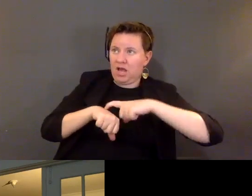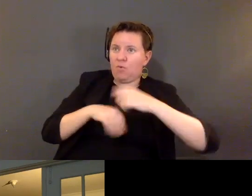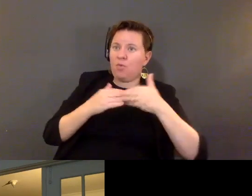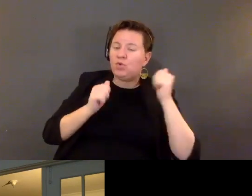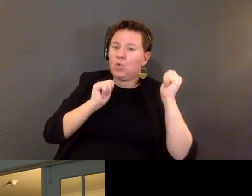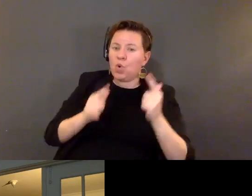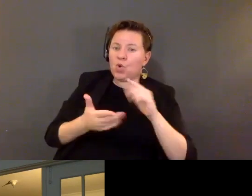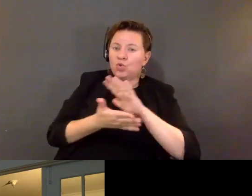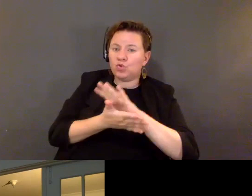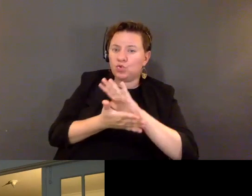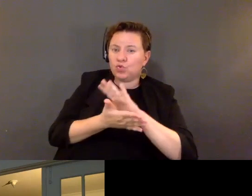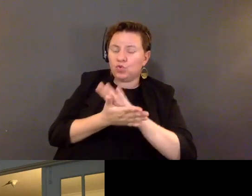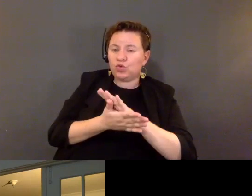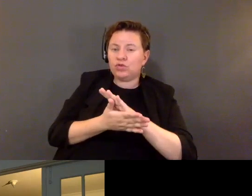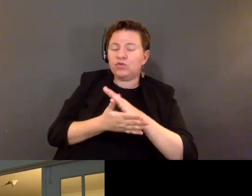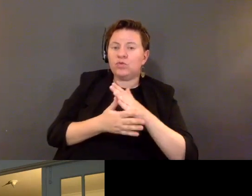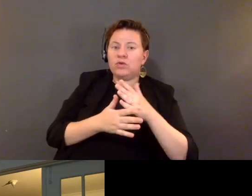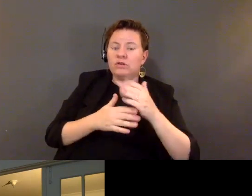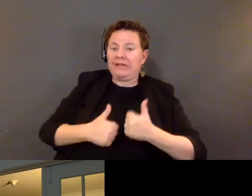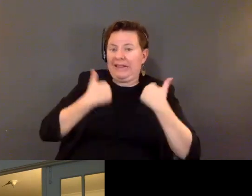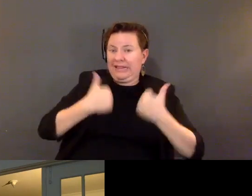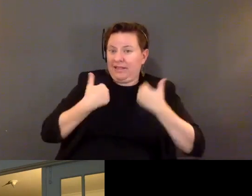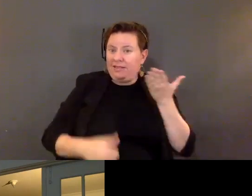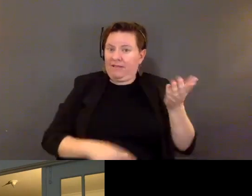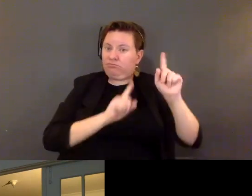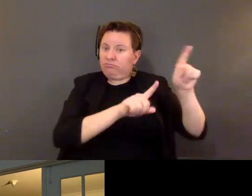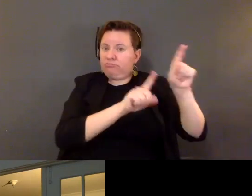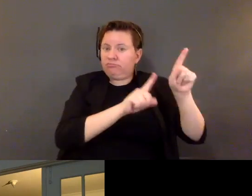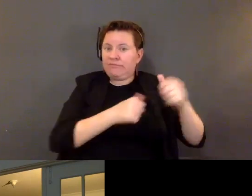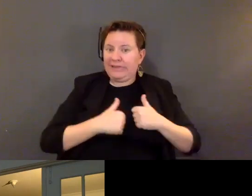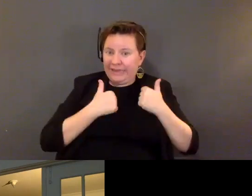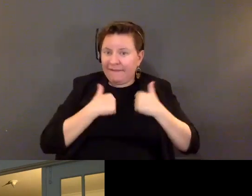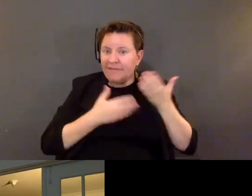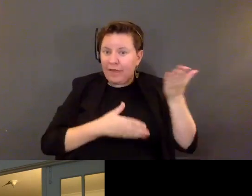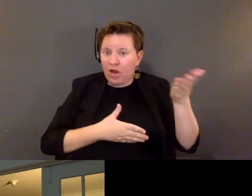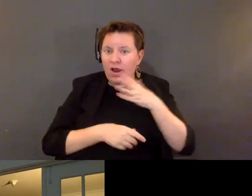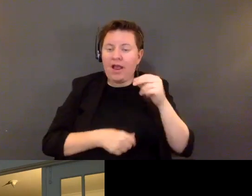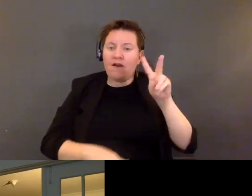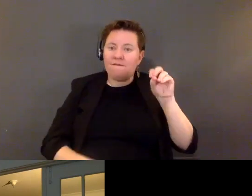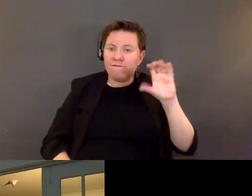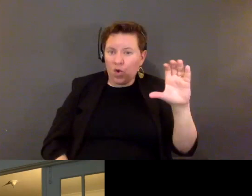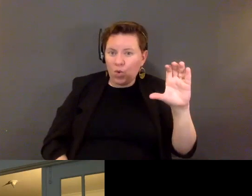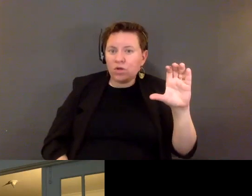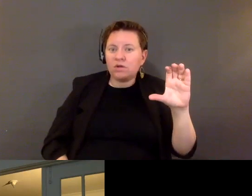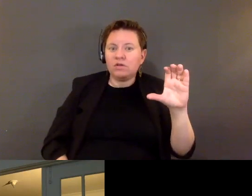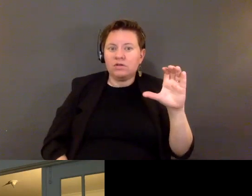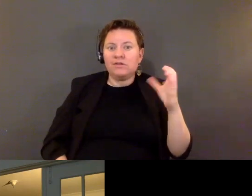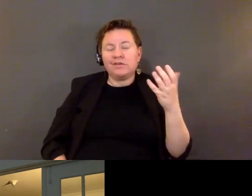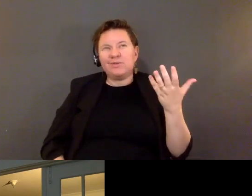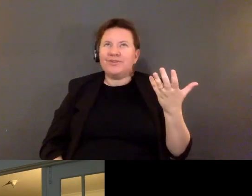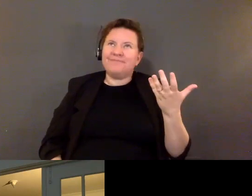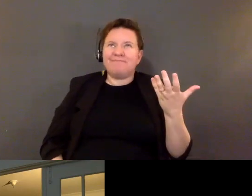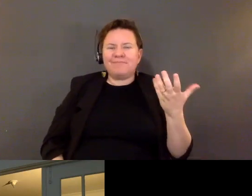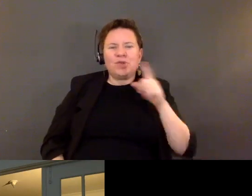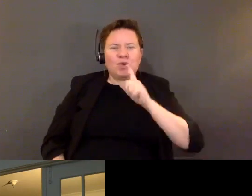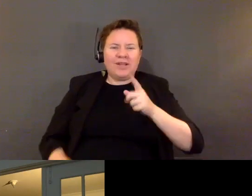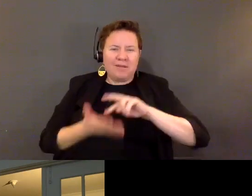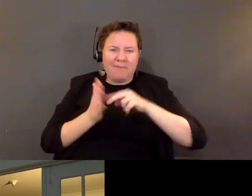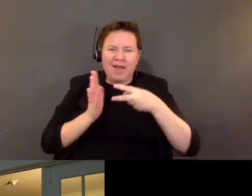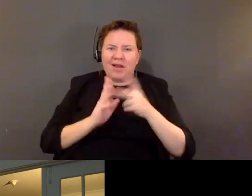were residential and um uh vocational which is really just meant that people were trained to like